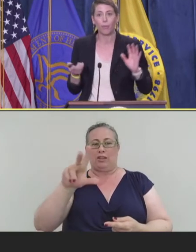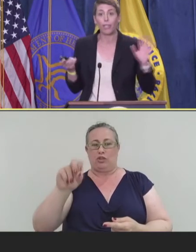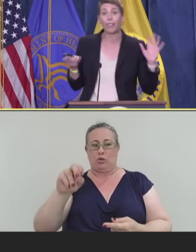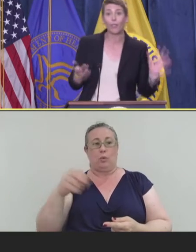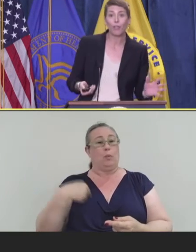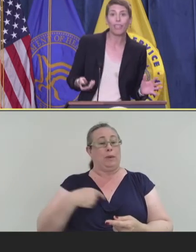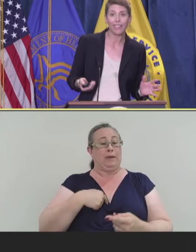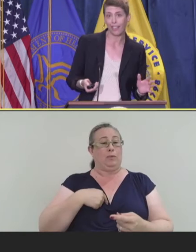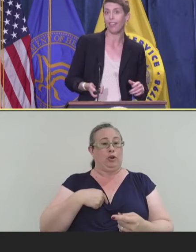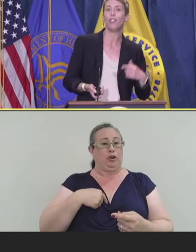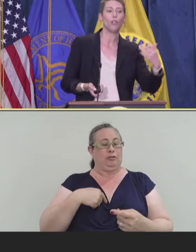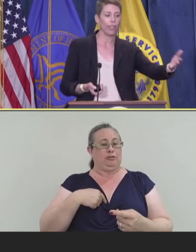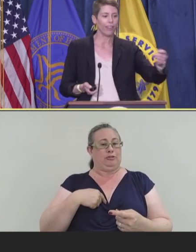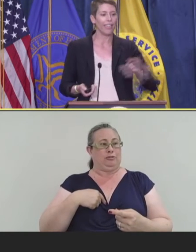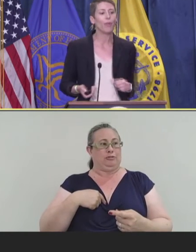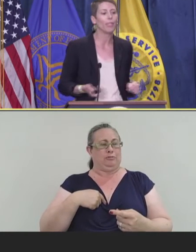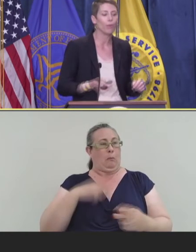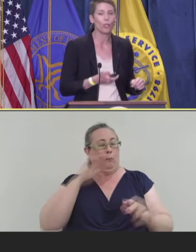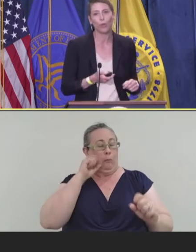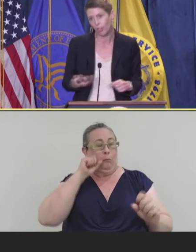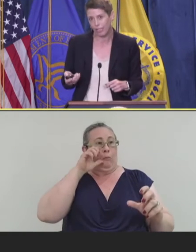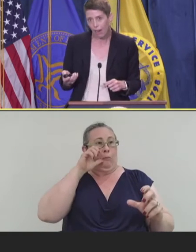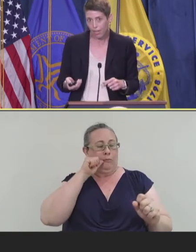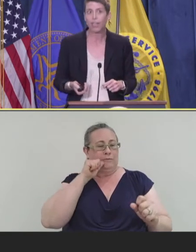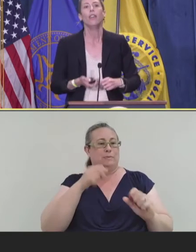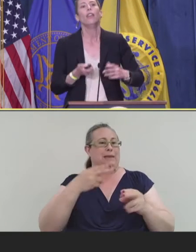but extremely excited to join our neighbors in Prince George's County,